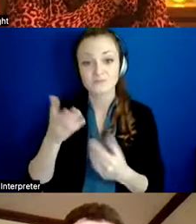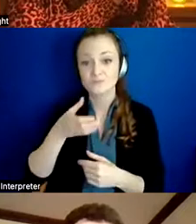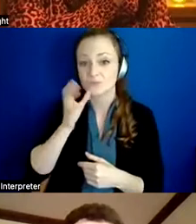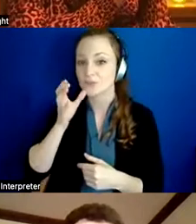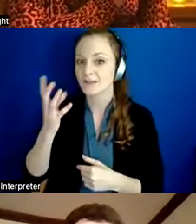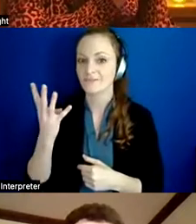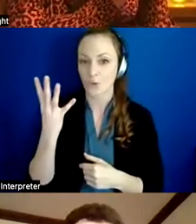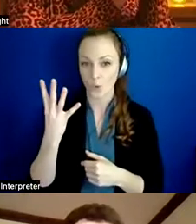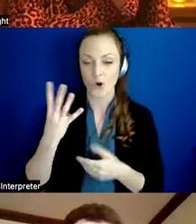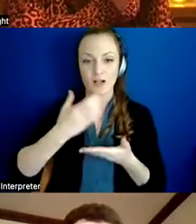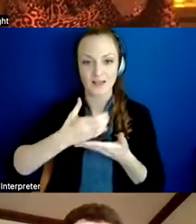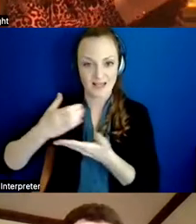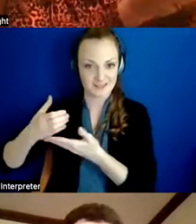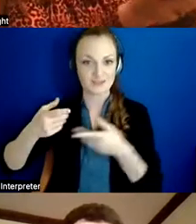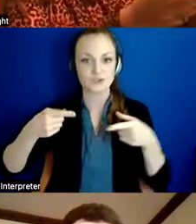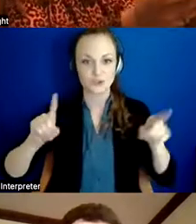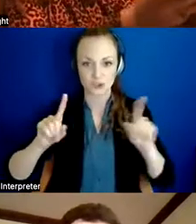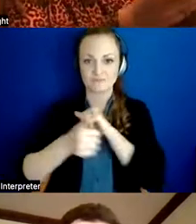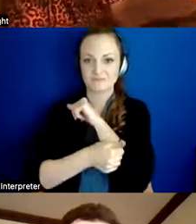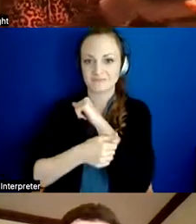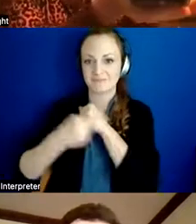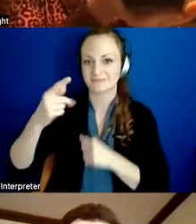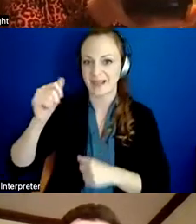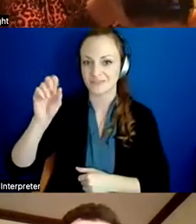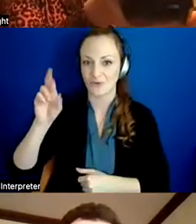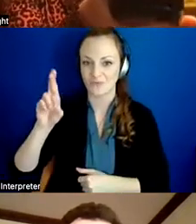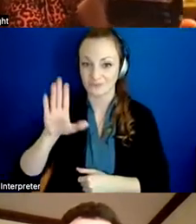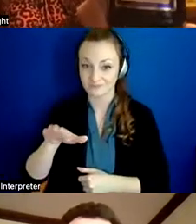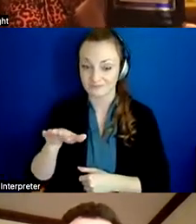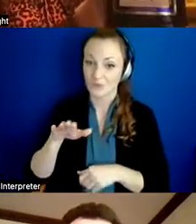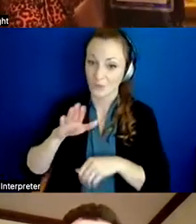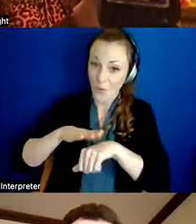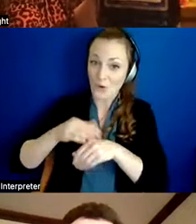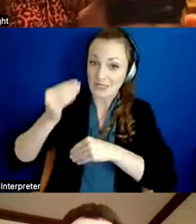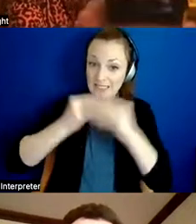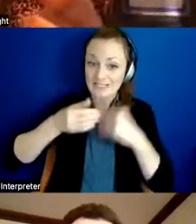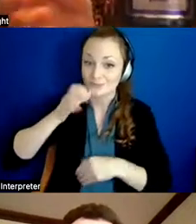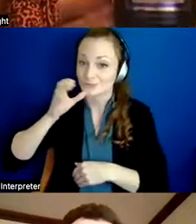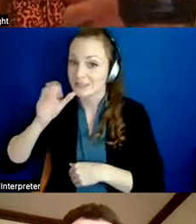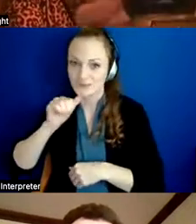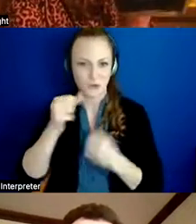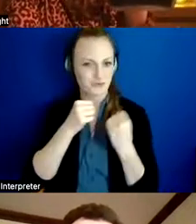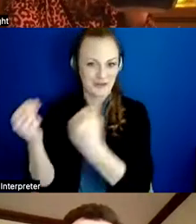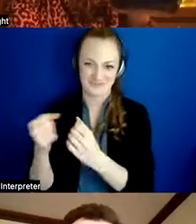it. during the Passover. 19:35:30 So you better not be driving for a long time after drinking this wine, but it's very, very sweet.